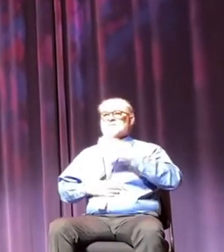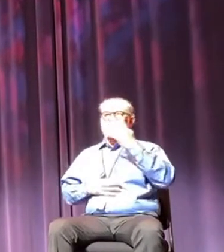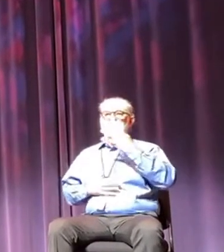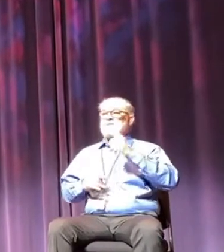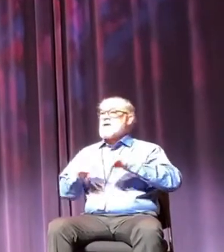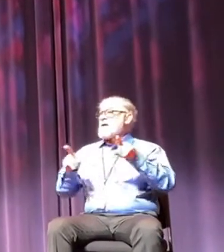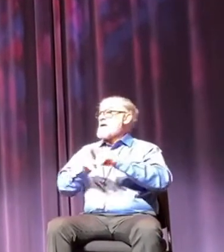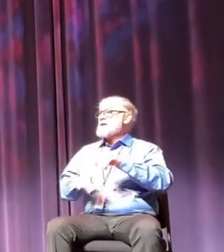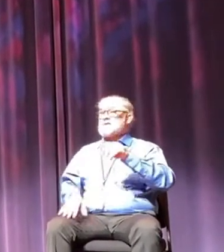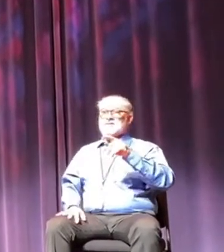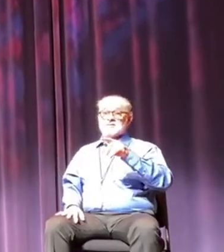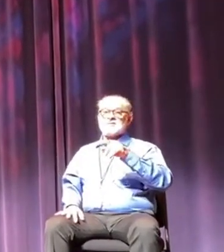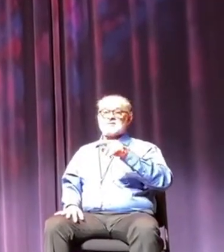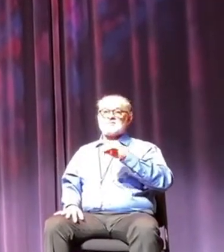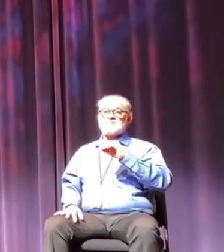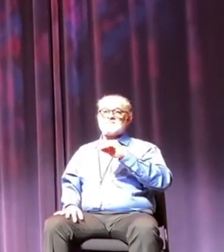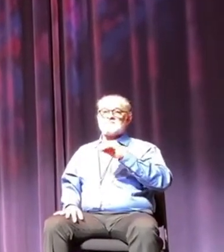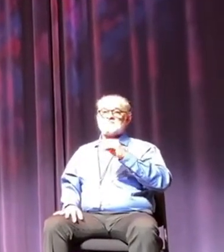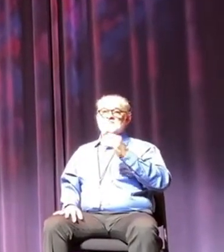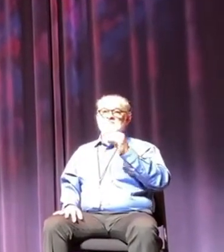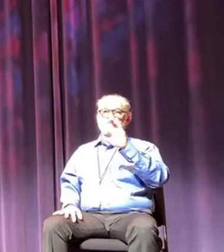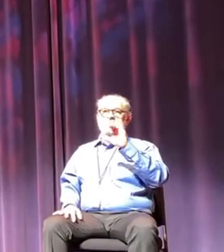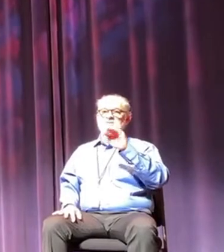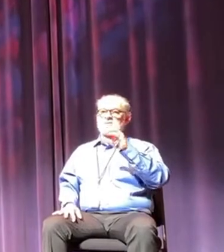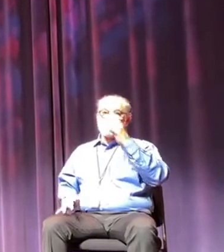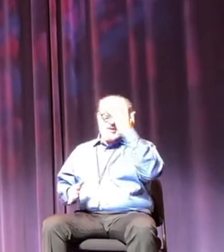As a sick person, I don't read enough love poems between sick people.